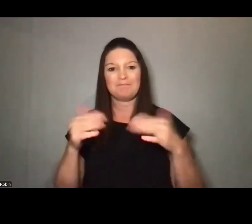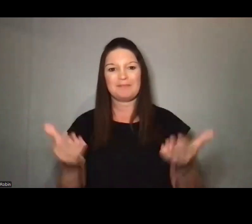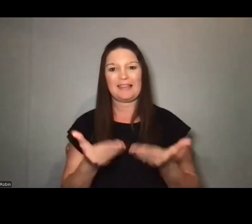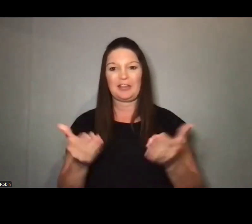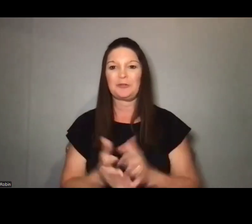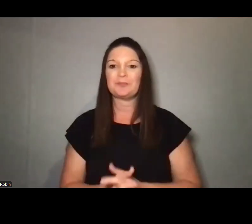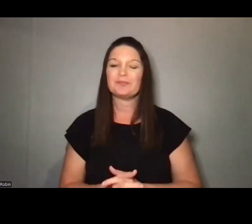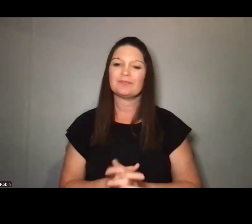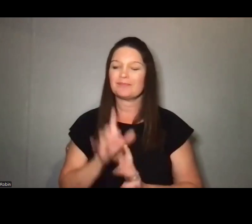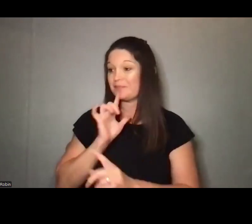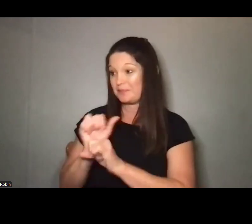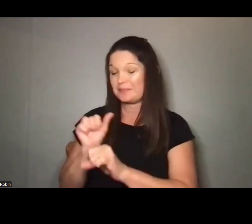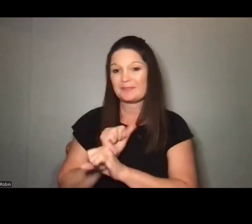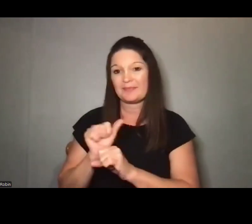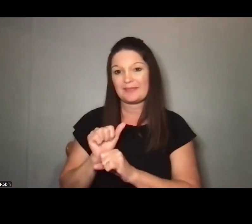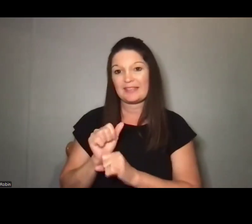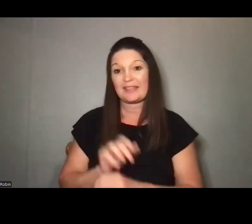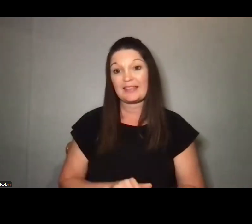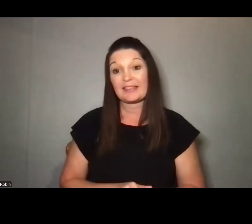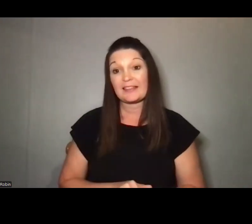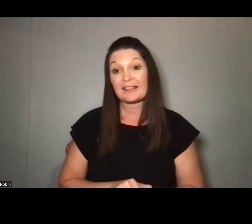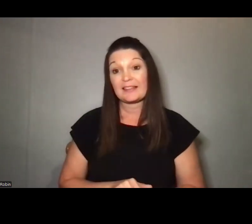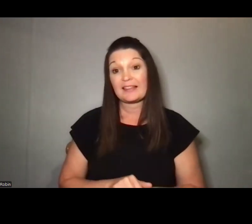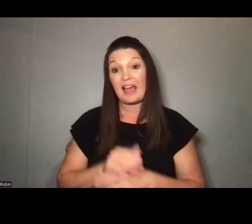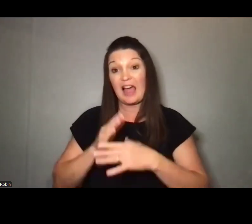mail address so that if anybody wants to reach out,